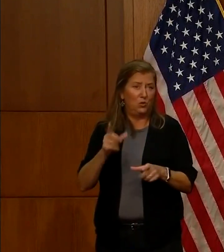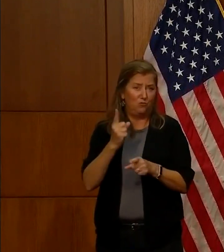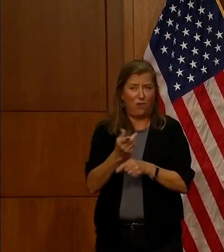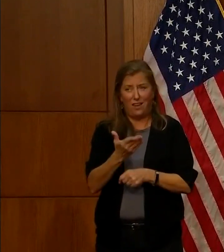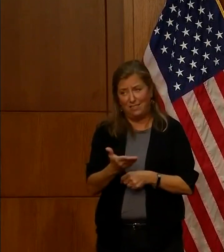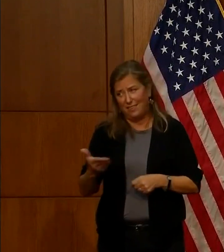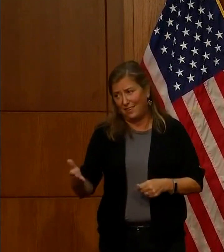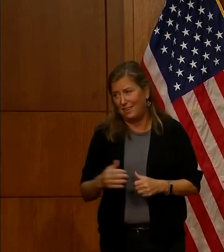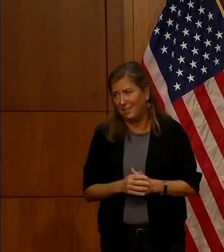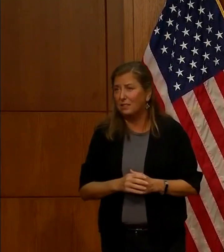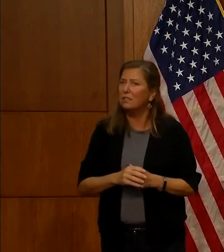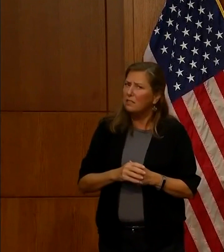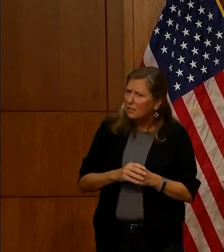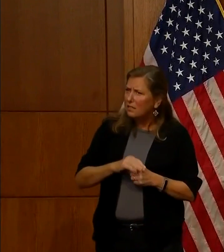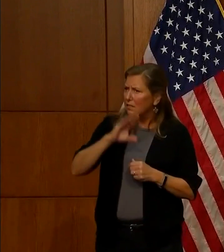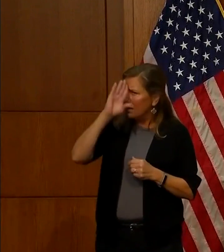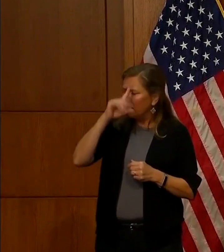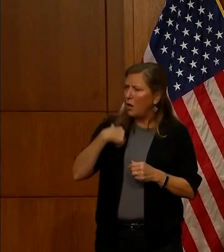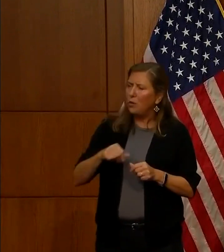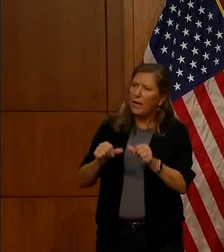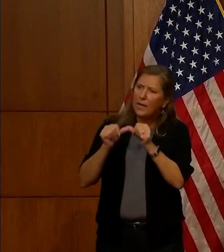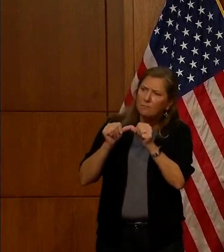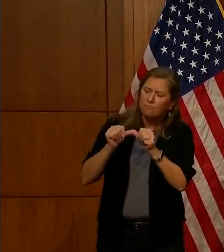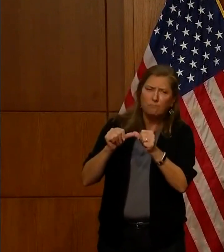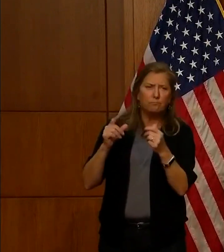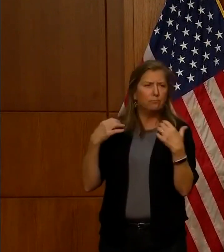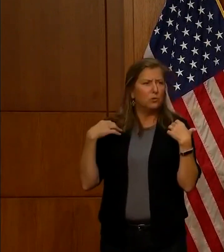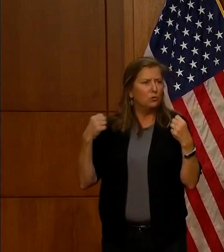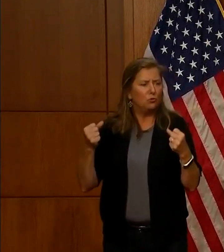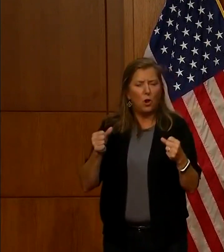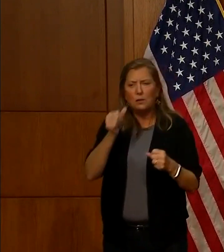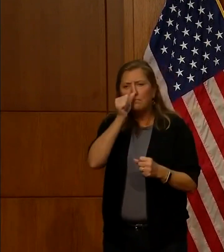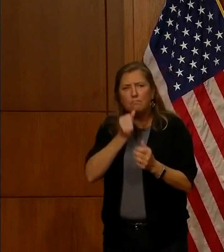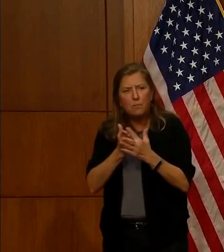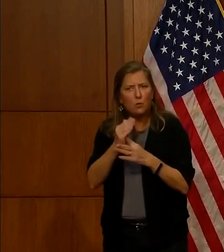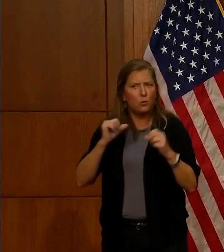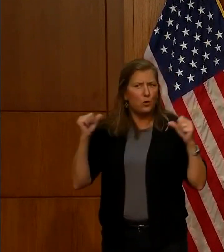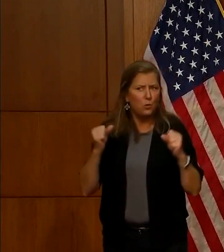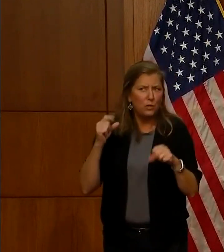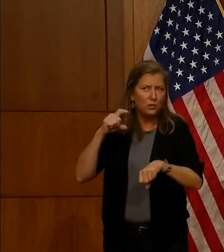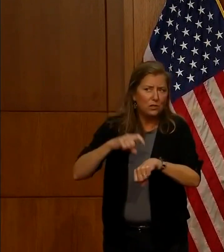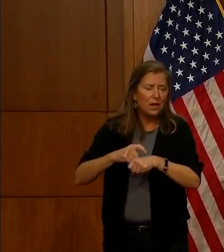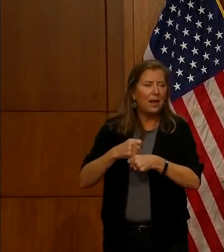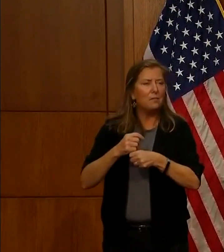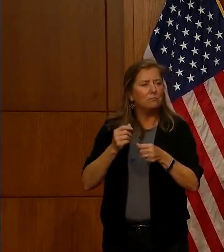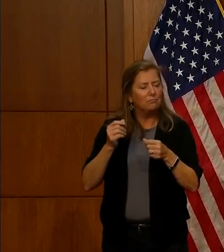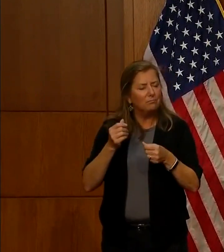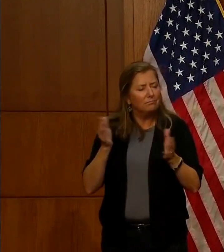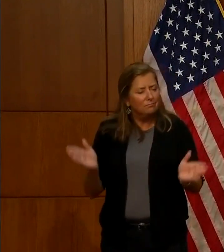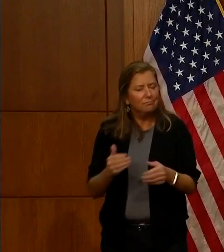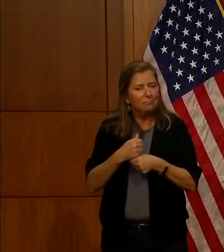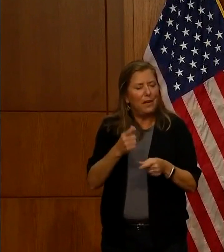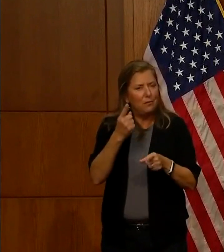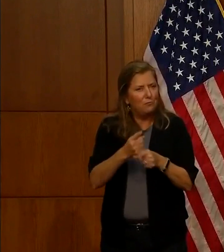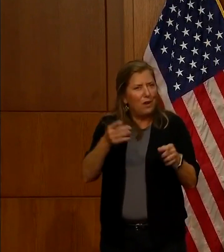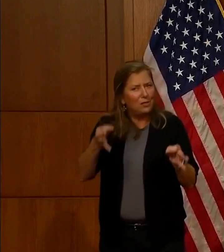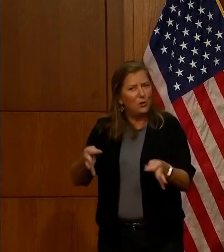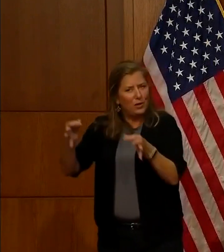GOING TO FEEL HARD TO KEEP DOING THE RIGHT THINGS BUT I KNOW THAT WE CAN STAY STRONG